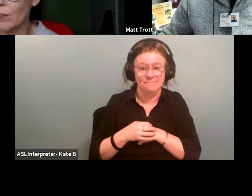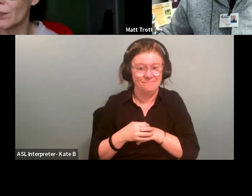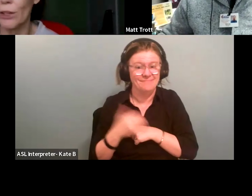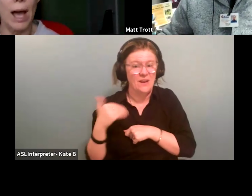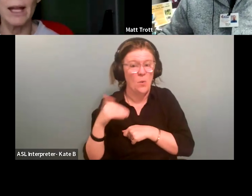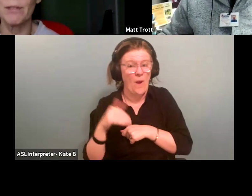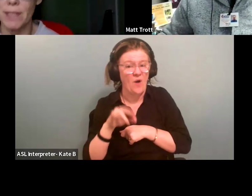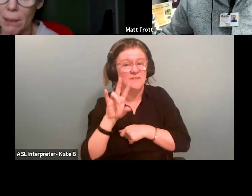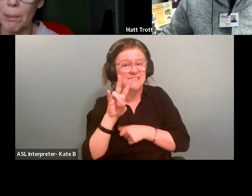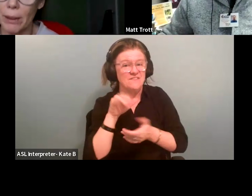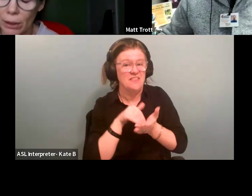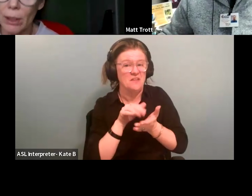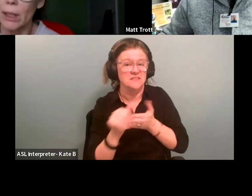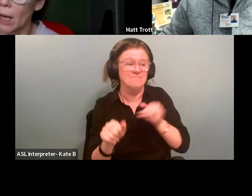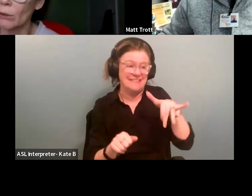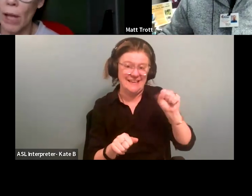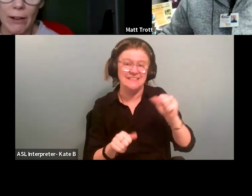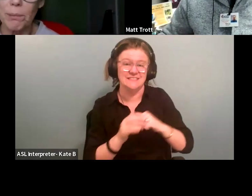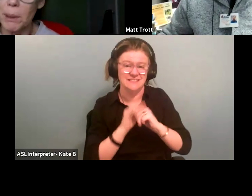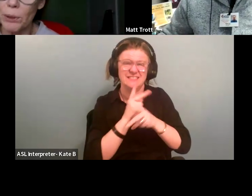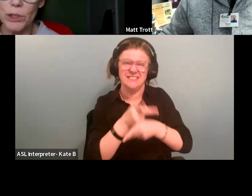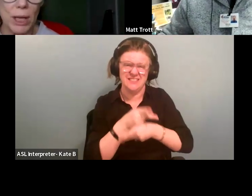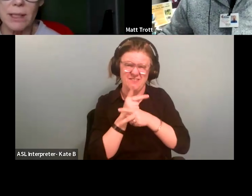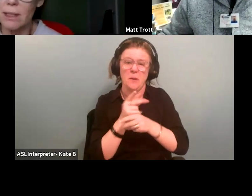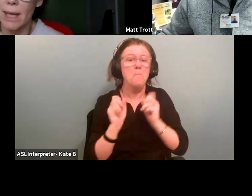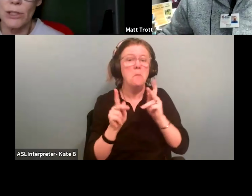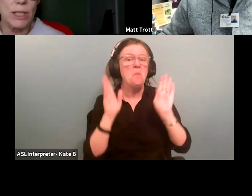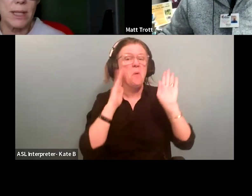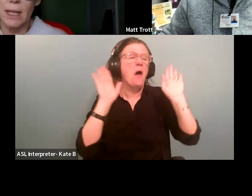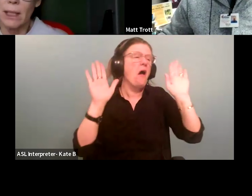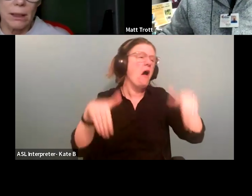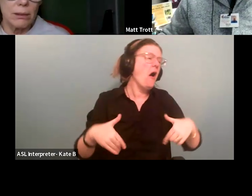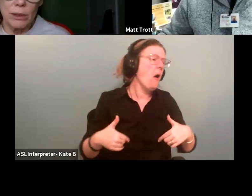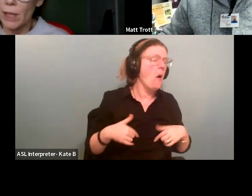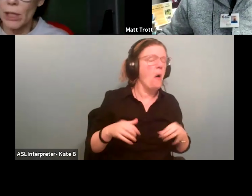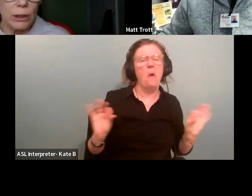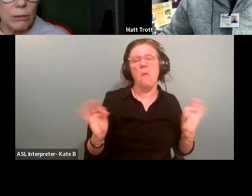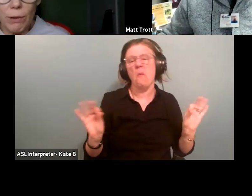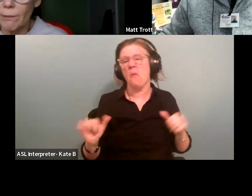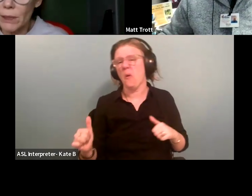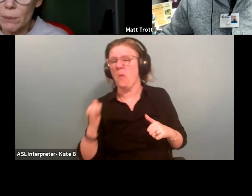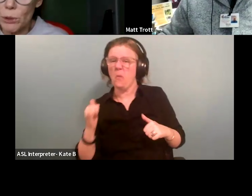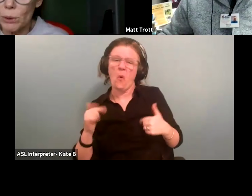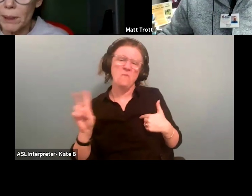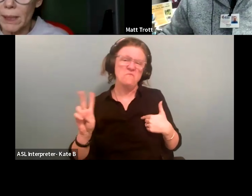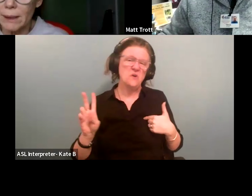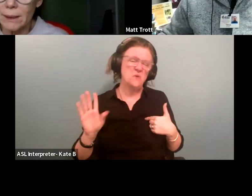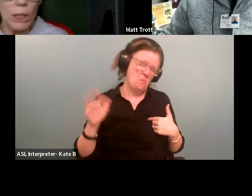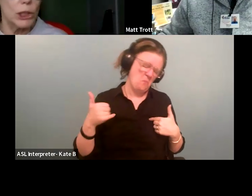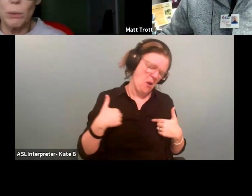I could not have said it better. A lot of people just, they just think they couldn't fall victim to it because you